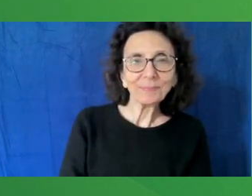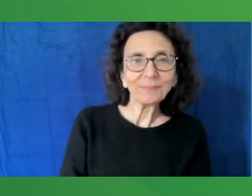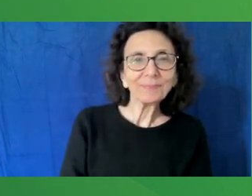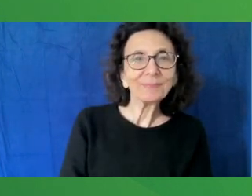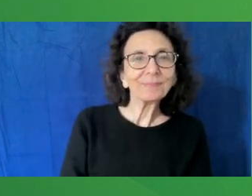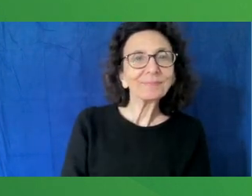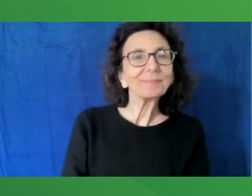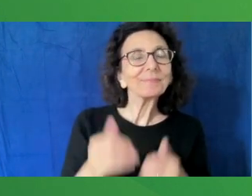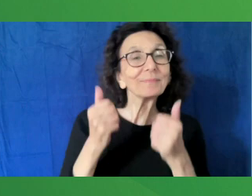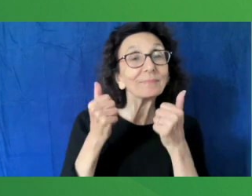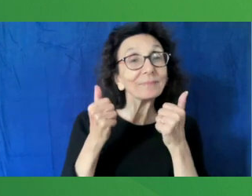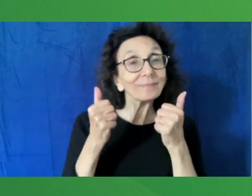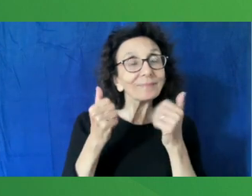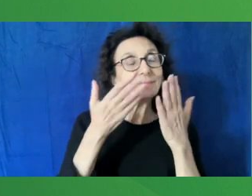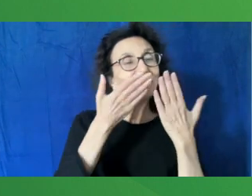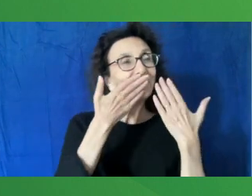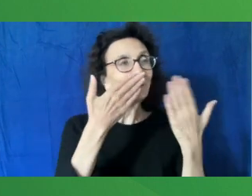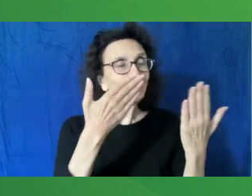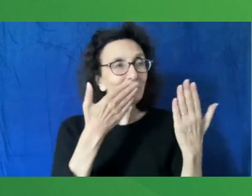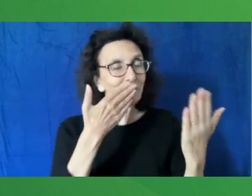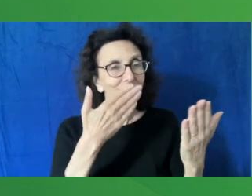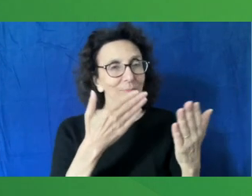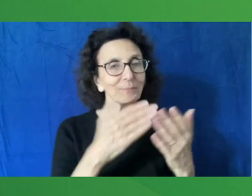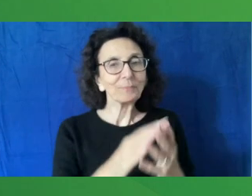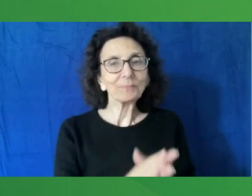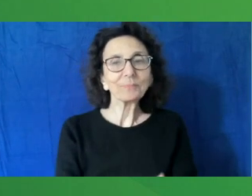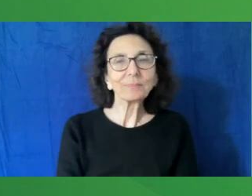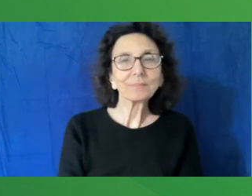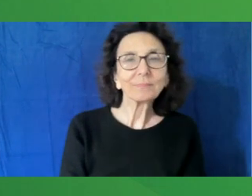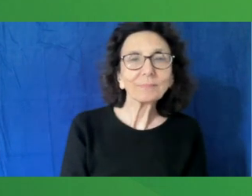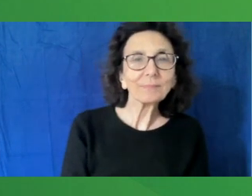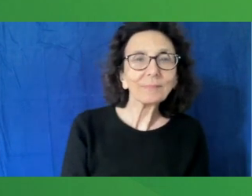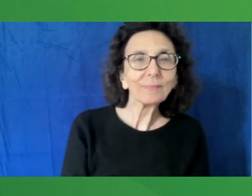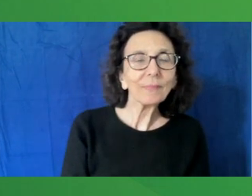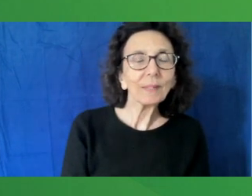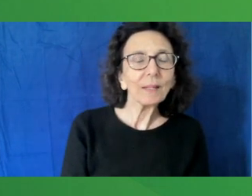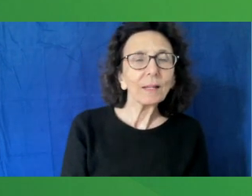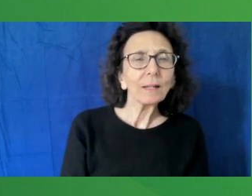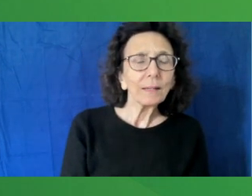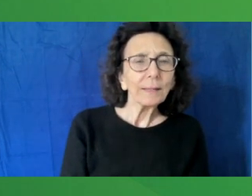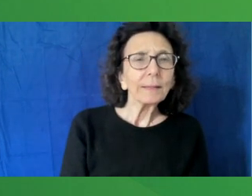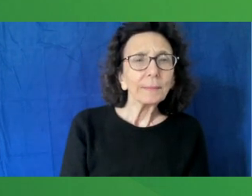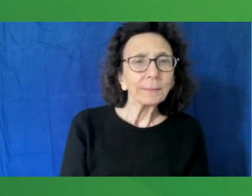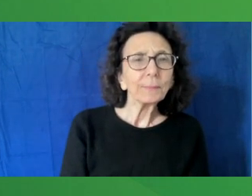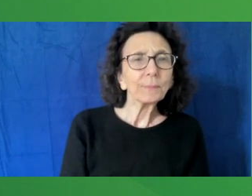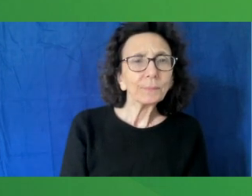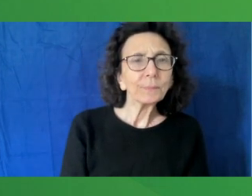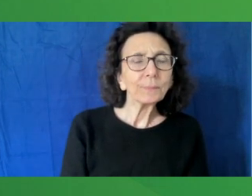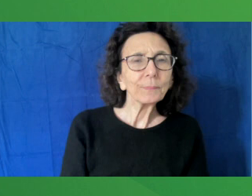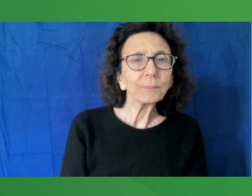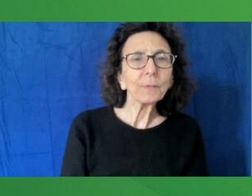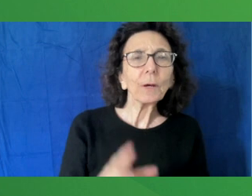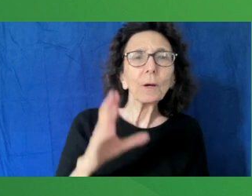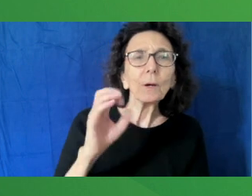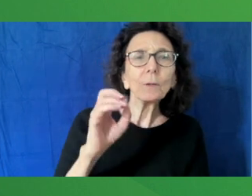Thank you, Patrice. Alright. Cody, could you... Yeah. Awesome.